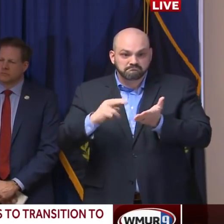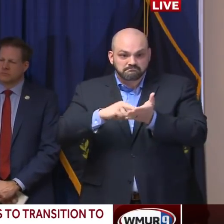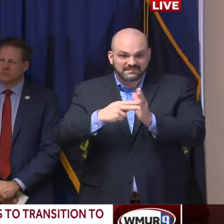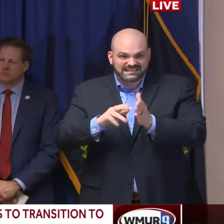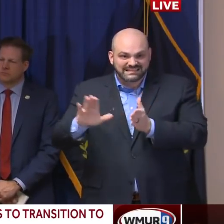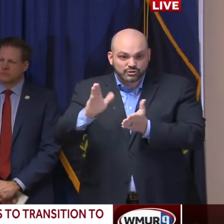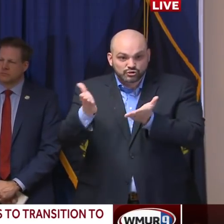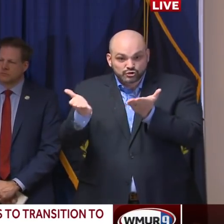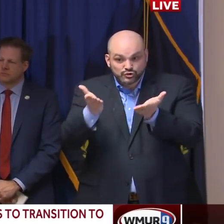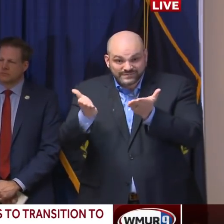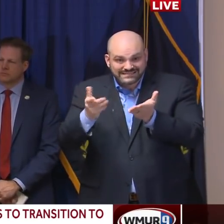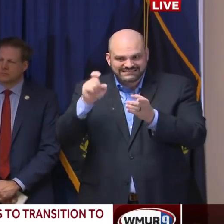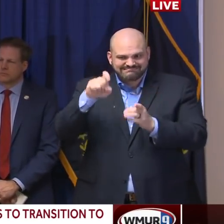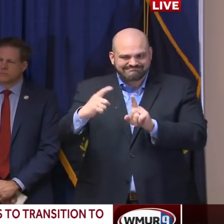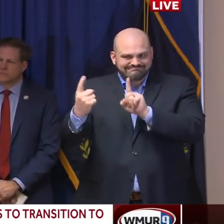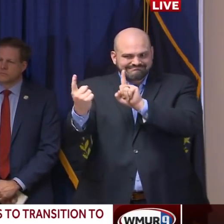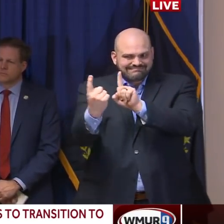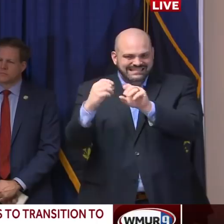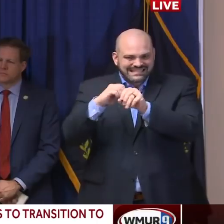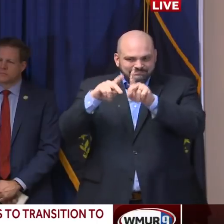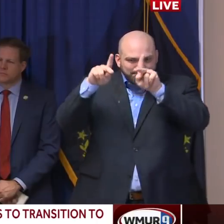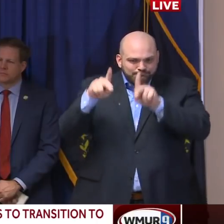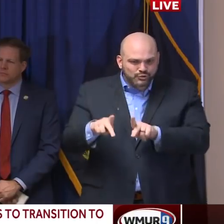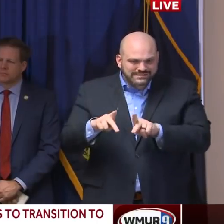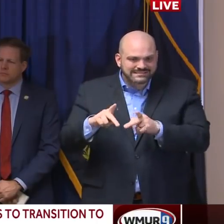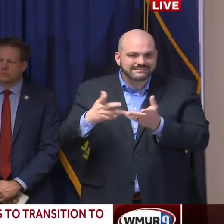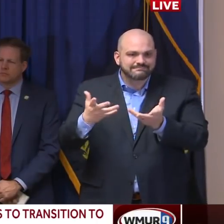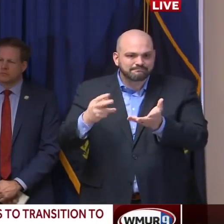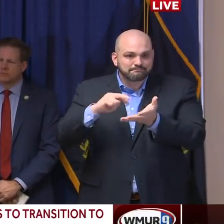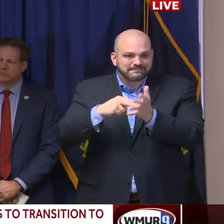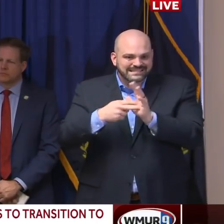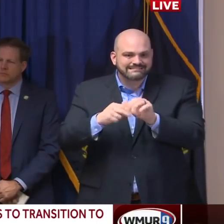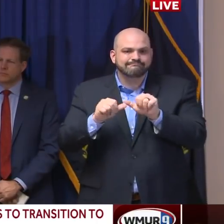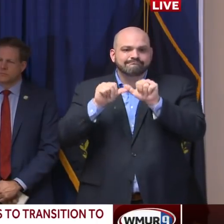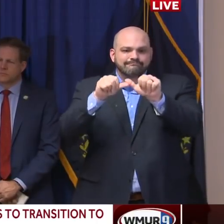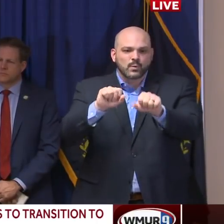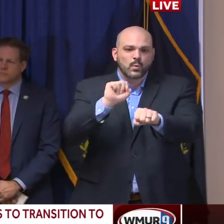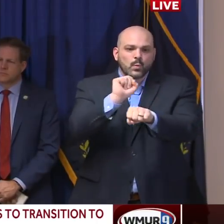IT MAY MEAN THAT SOME OF THOSE SERVICES NEED TO BE DONE IN PERSON.